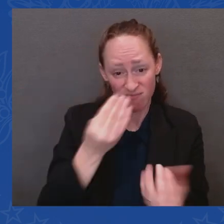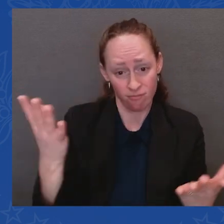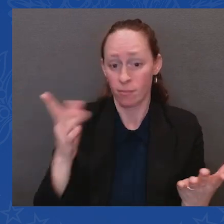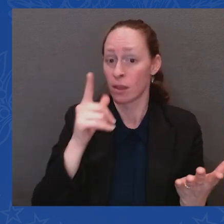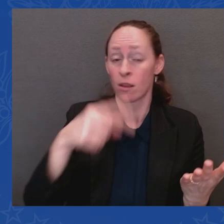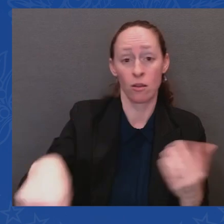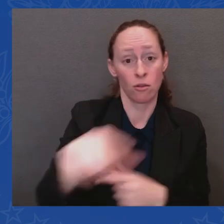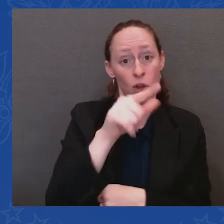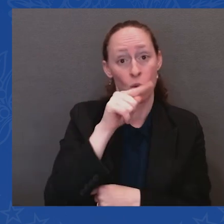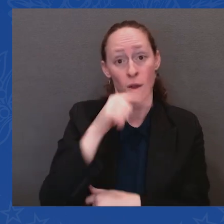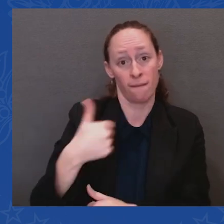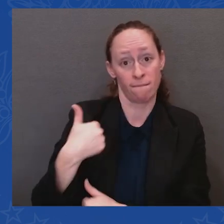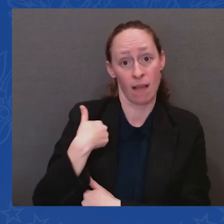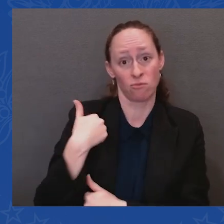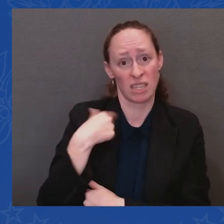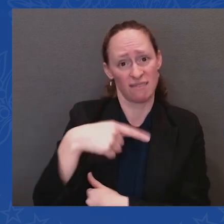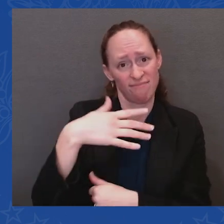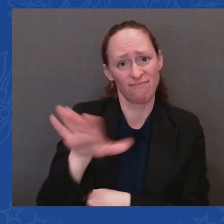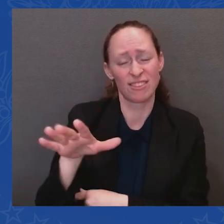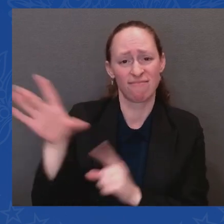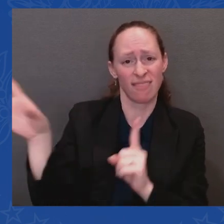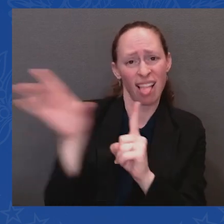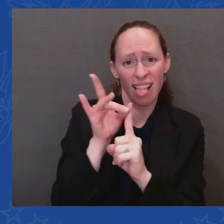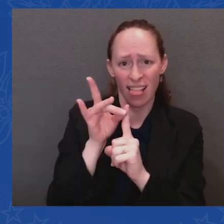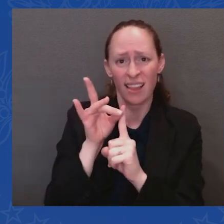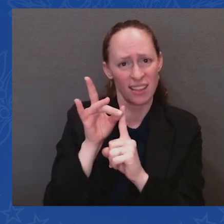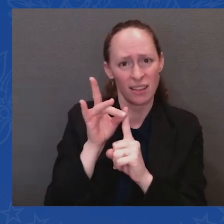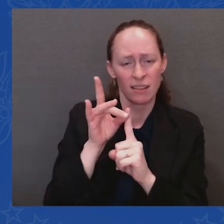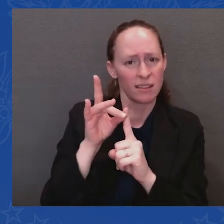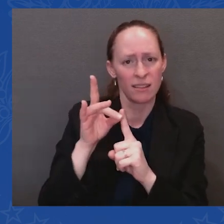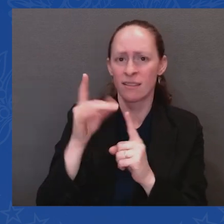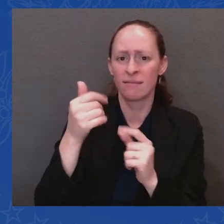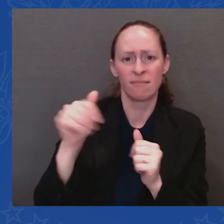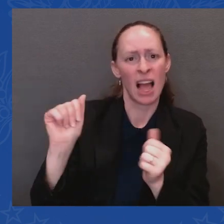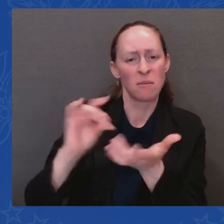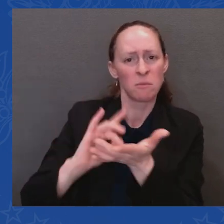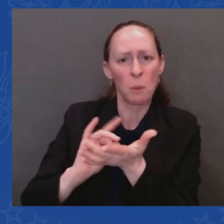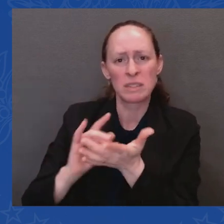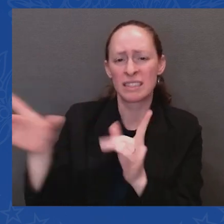who served during any conflict outlined in the PACT Act will be able to roll --